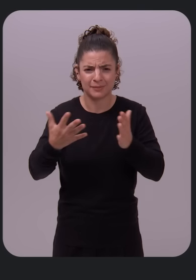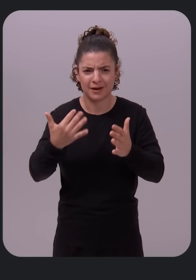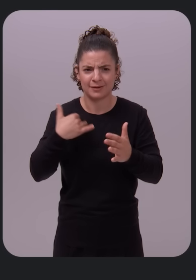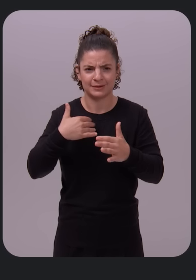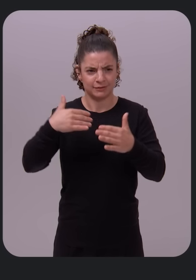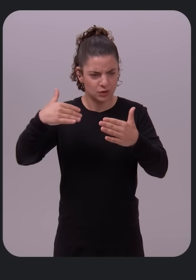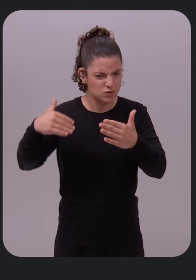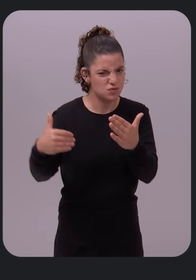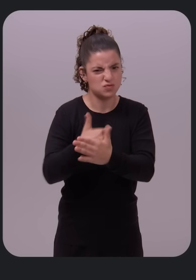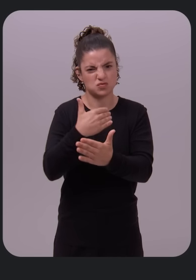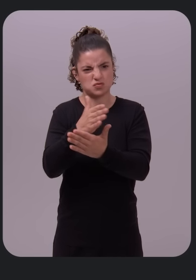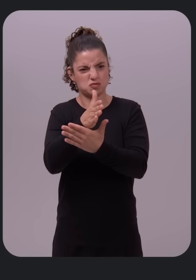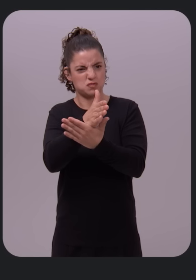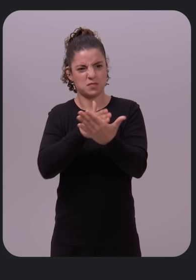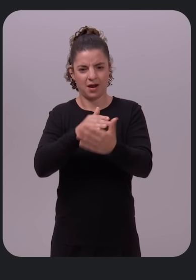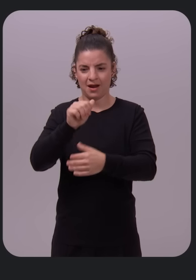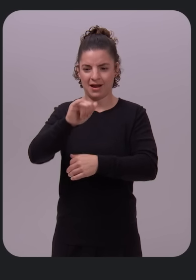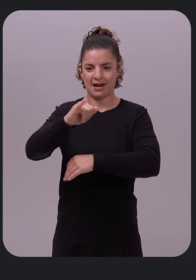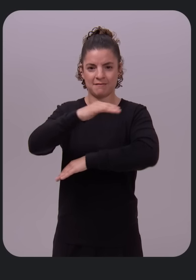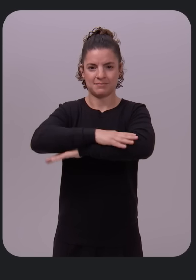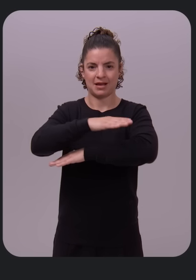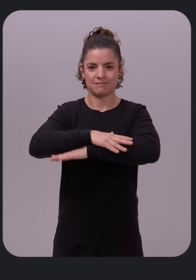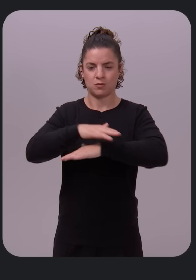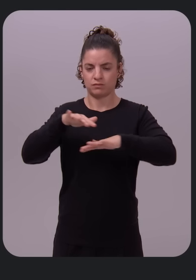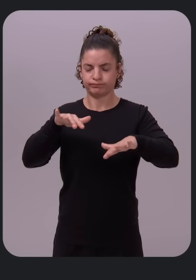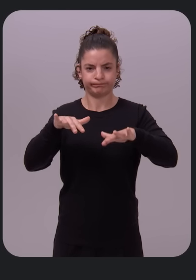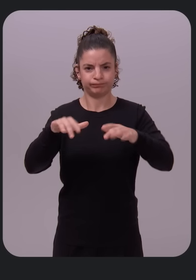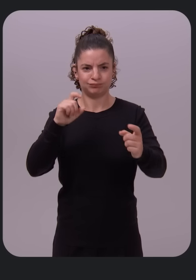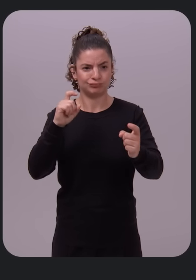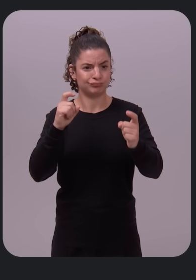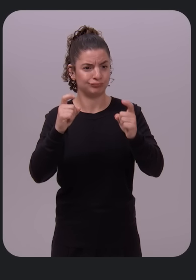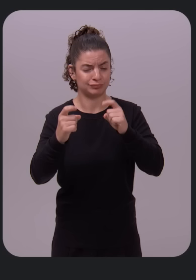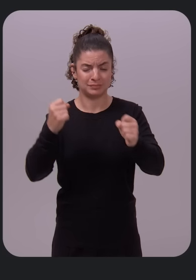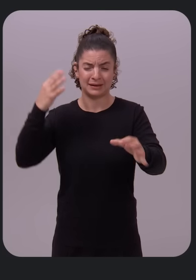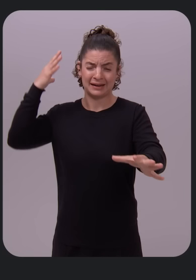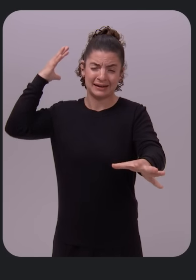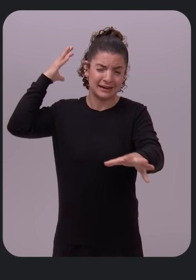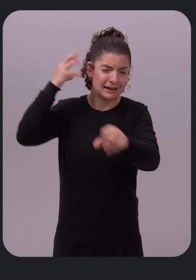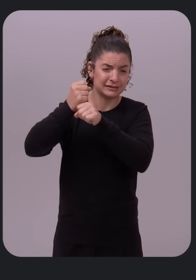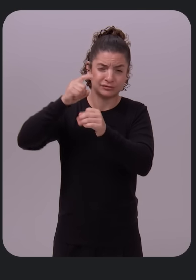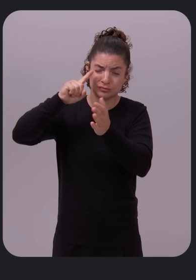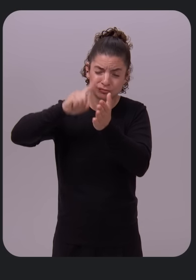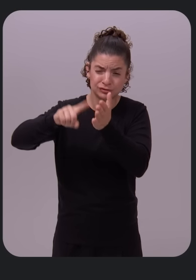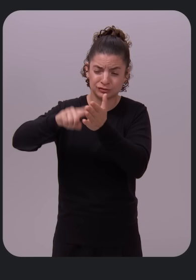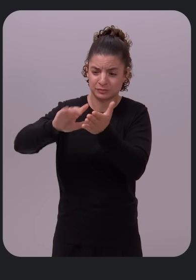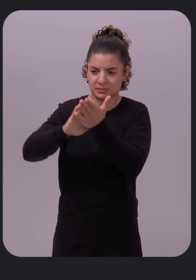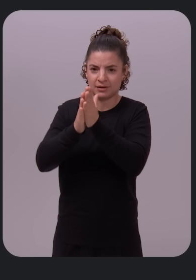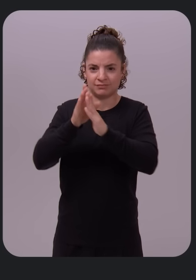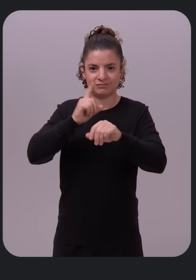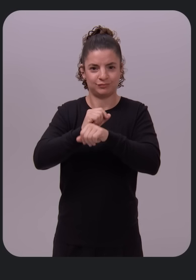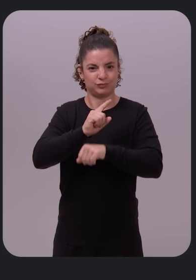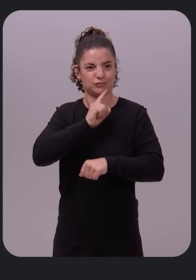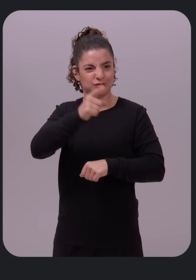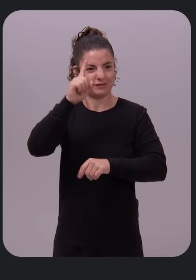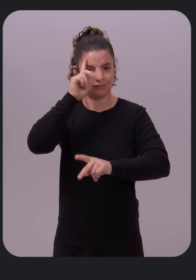are in a new phase of the AI platform shift, where decades of research are becoming reality for people